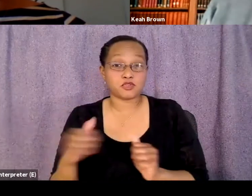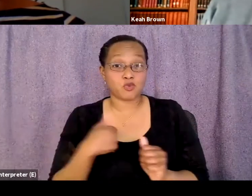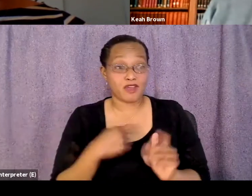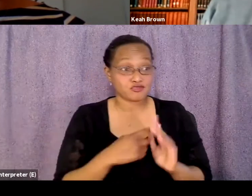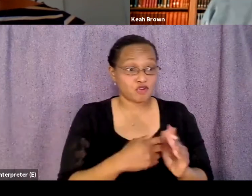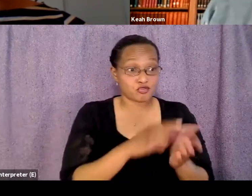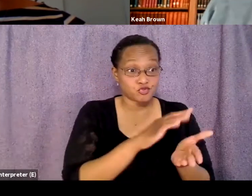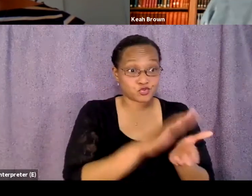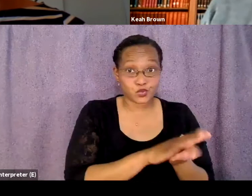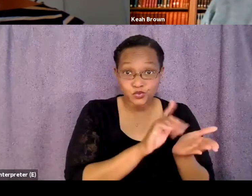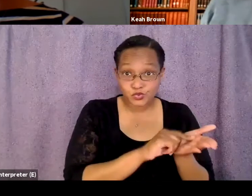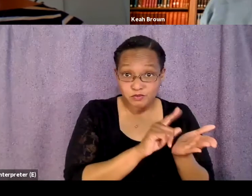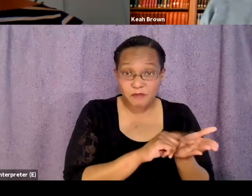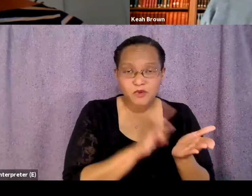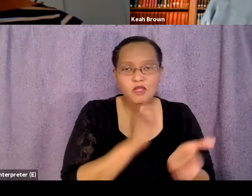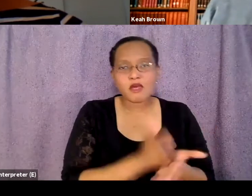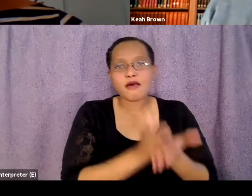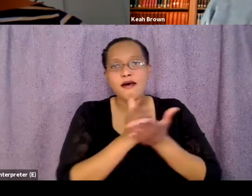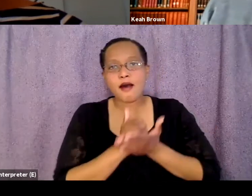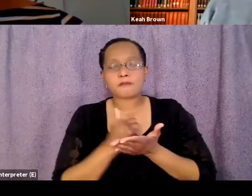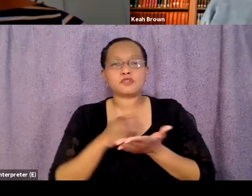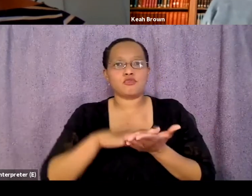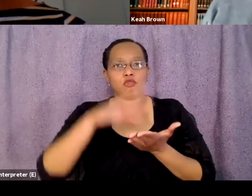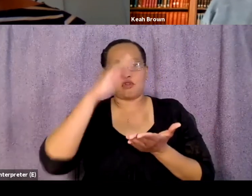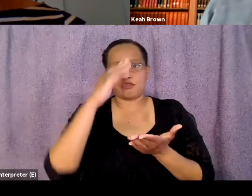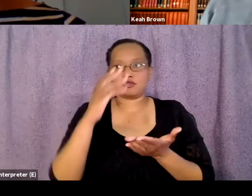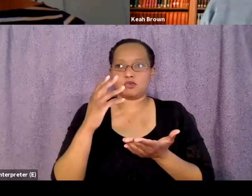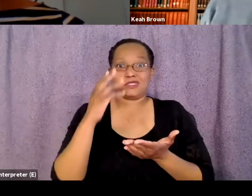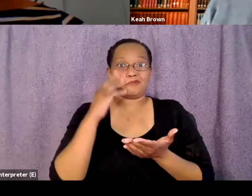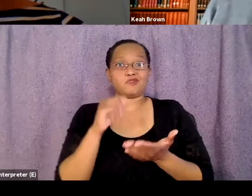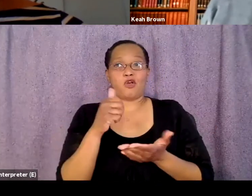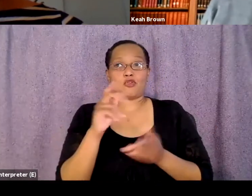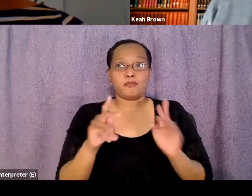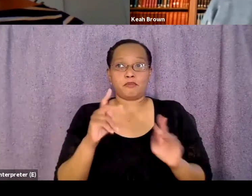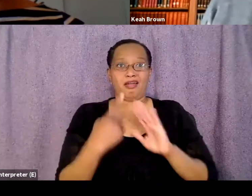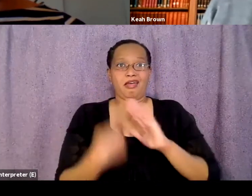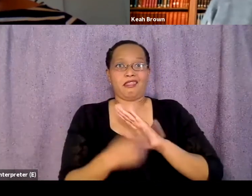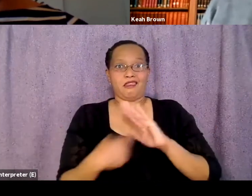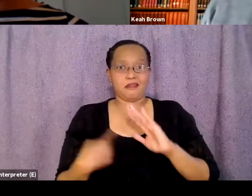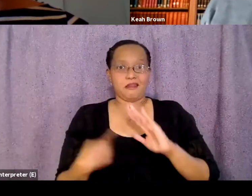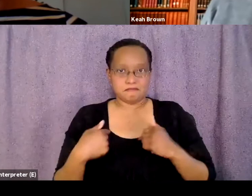Keah Brown: learn to be edited and then be okay with being edited and it really transfer